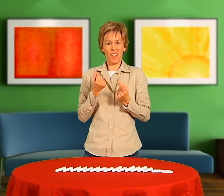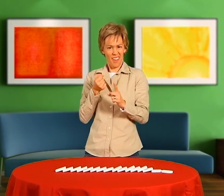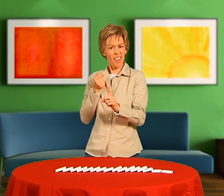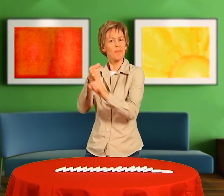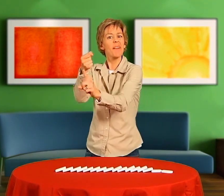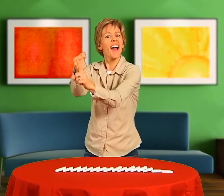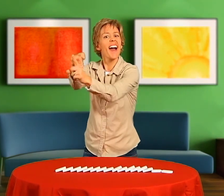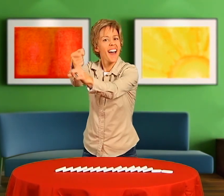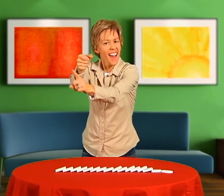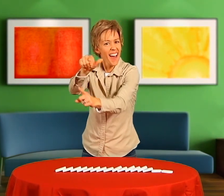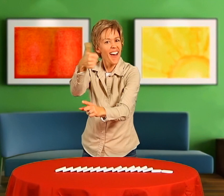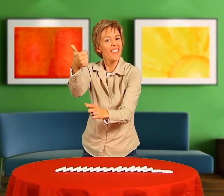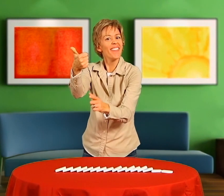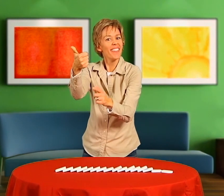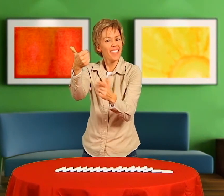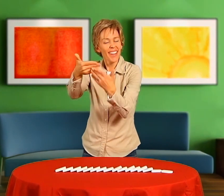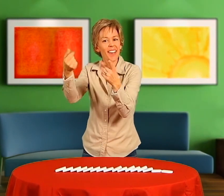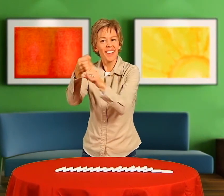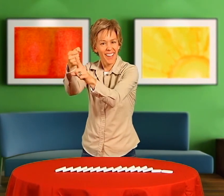WHAT WE DO IMPACTS OTHERS.